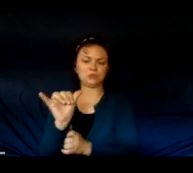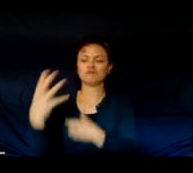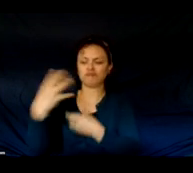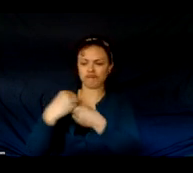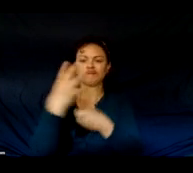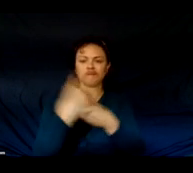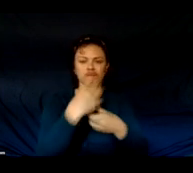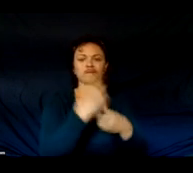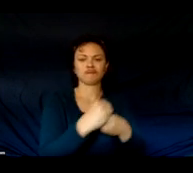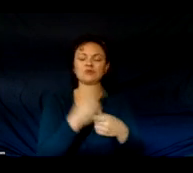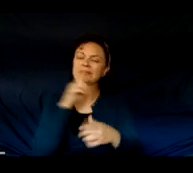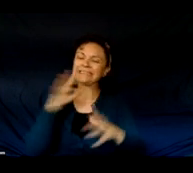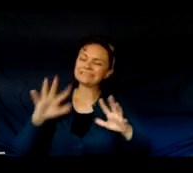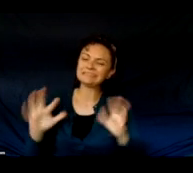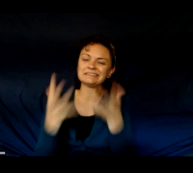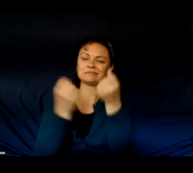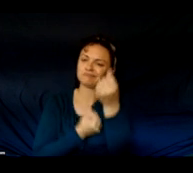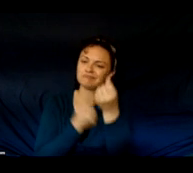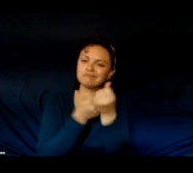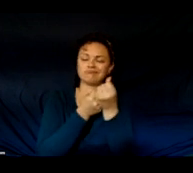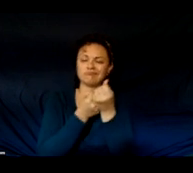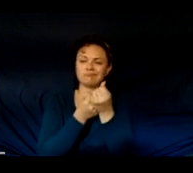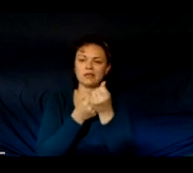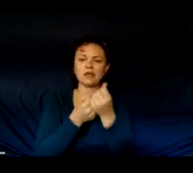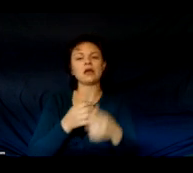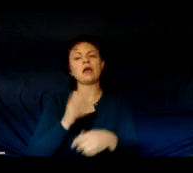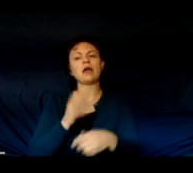disability advocacy organizations and